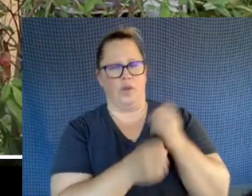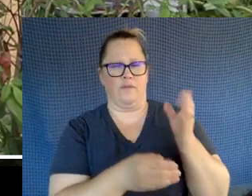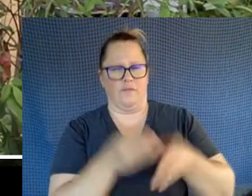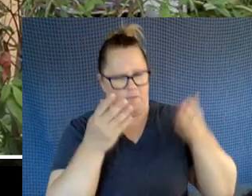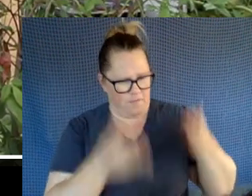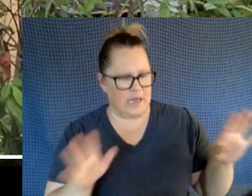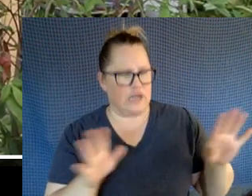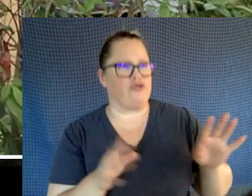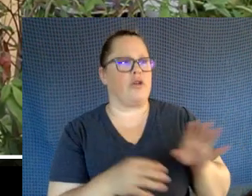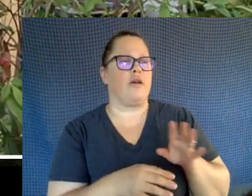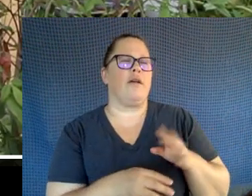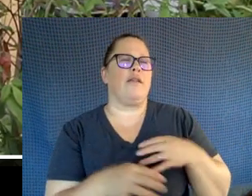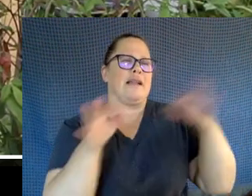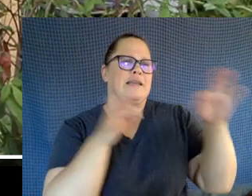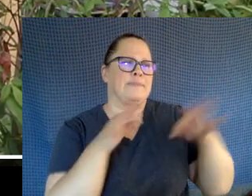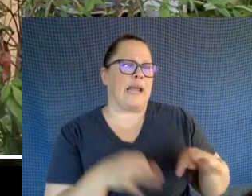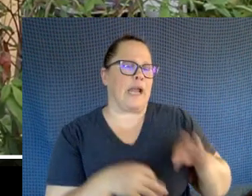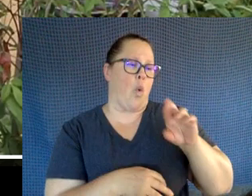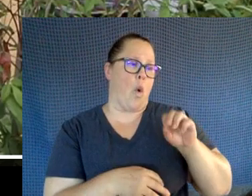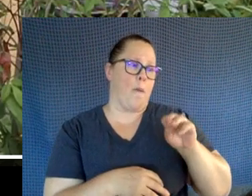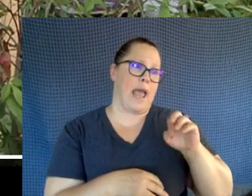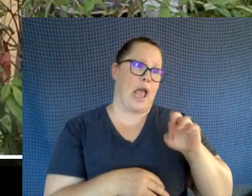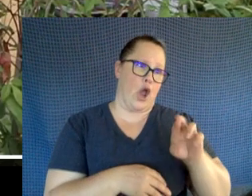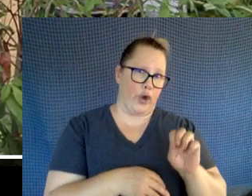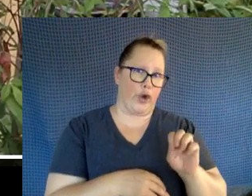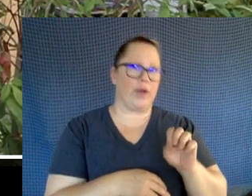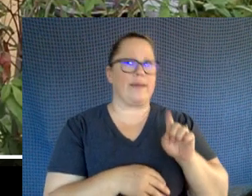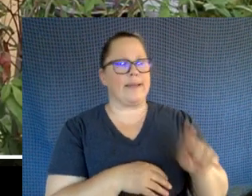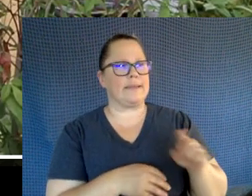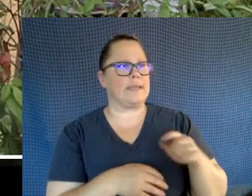sort of an American treasure. I feel like not enough people know about his